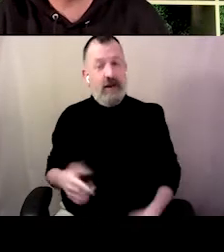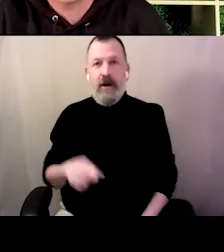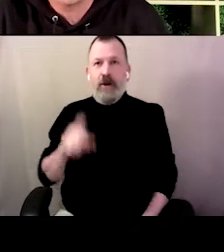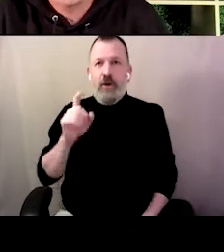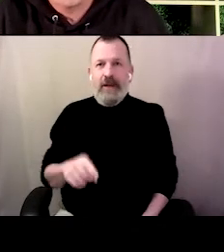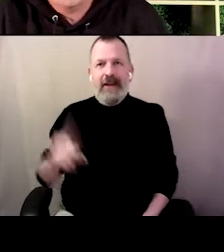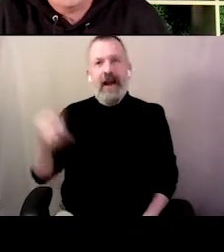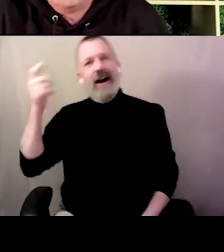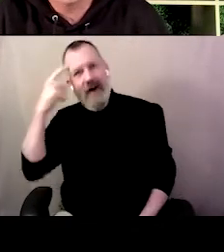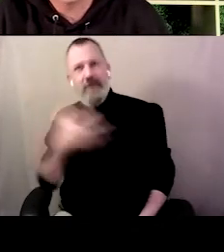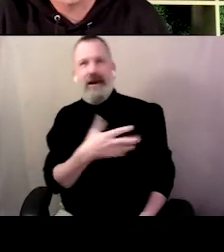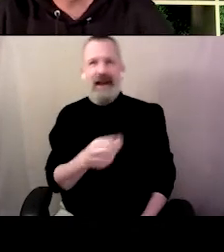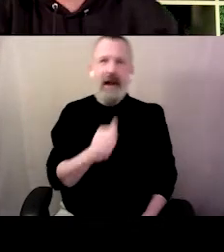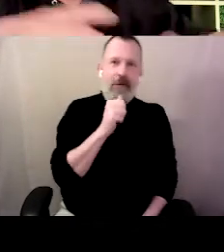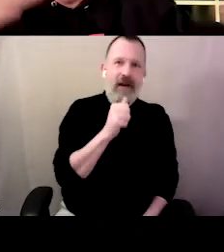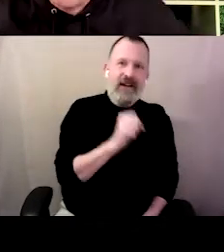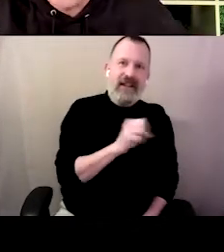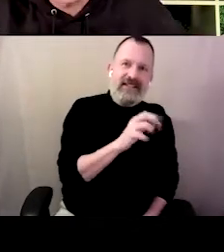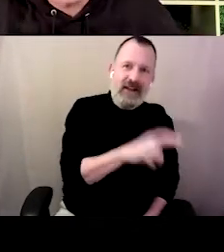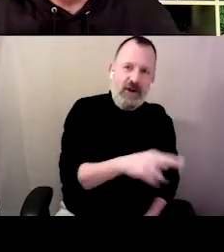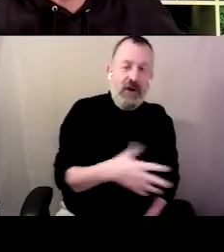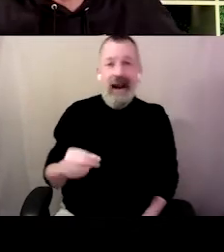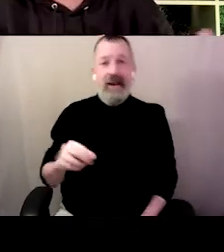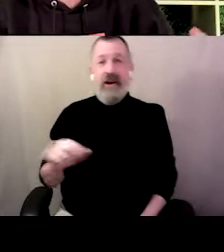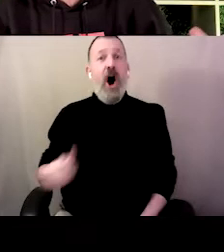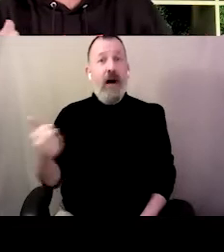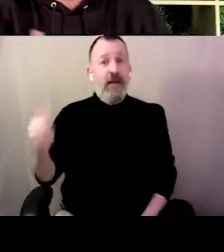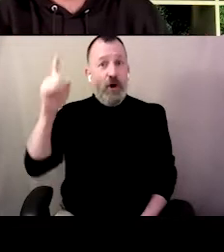CalebBarlow: And, you know, governments around the world to actually work together